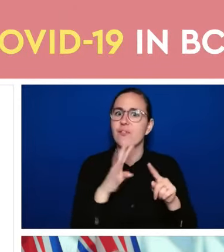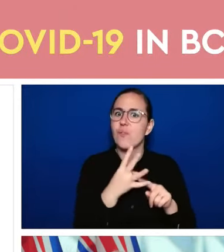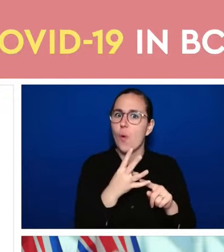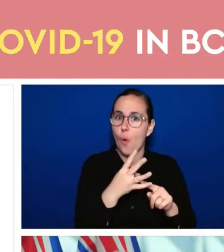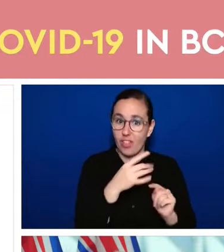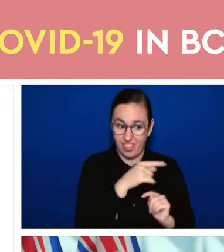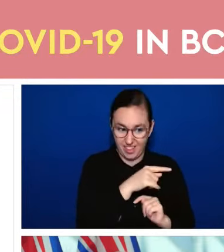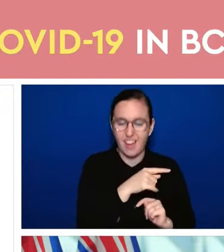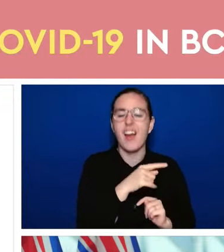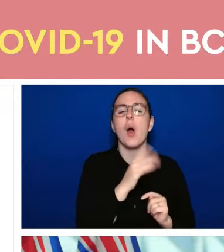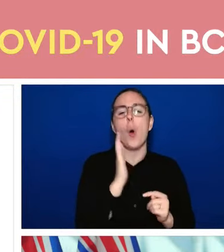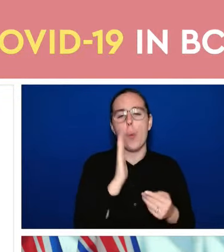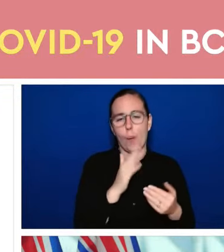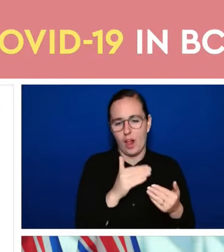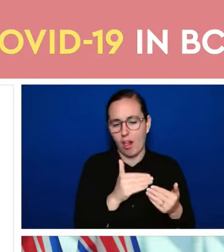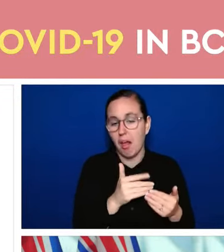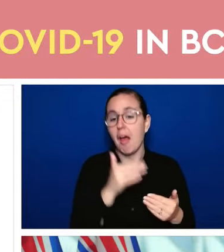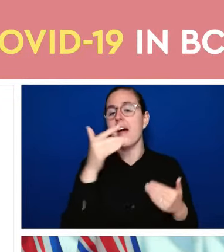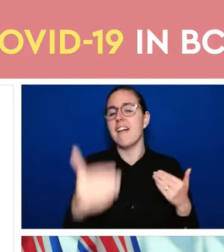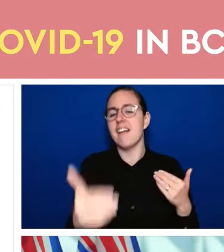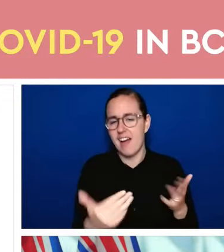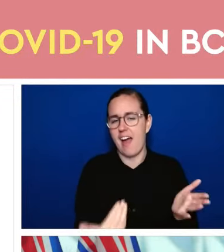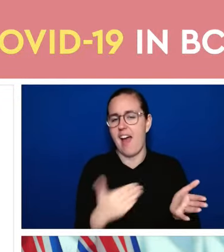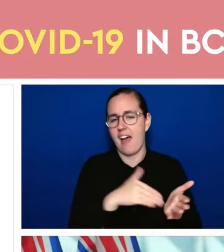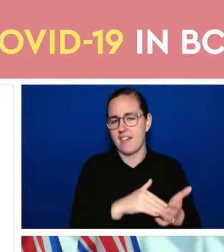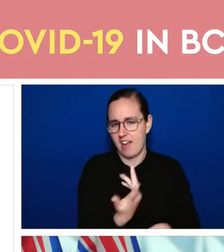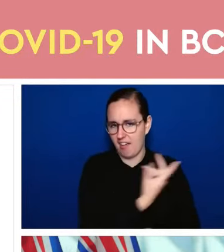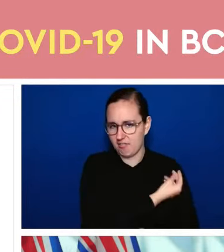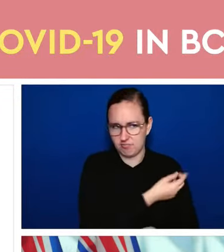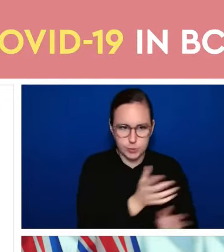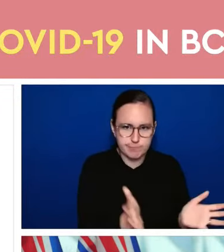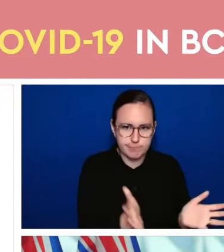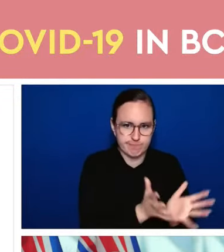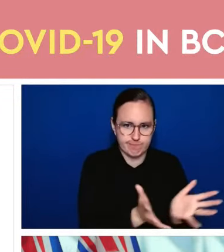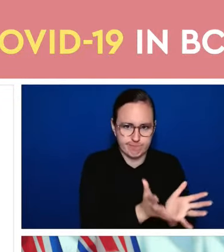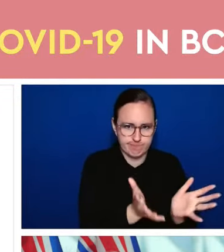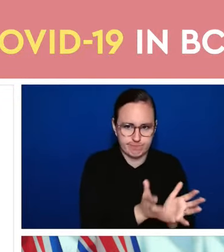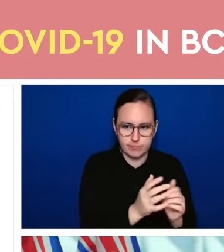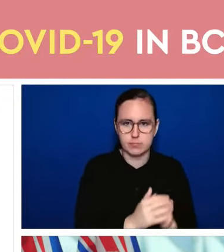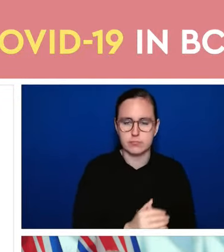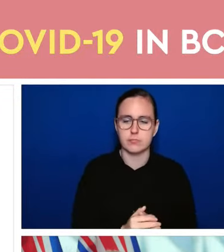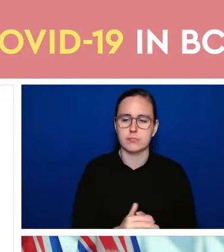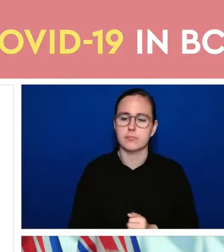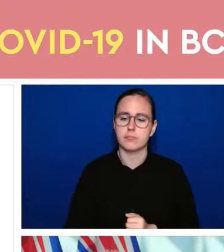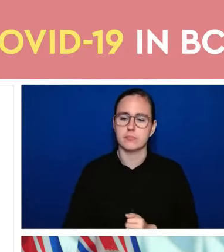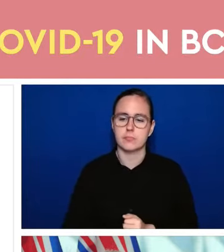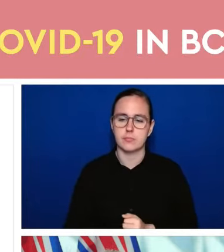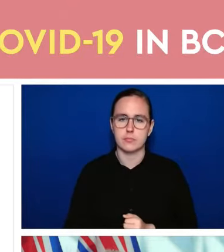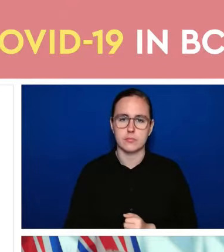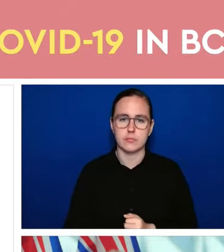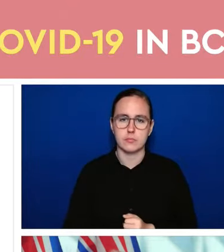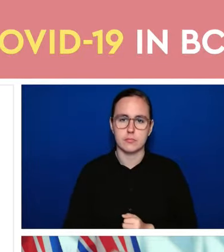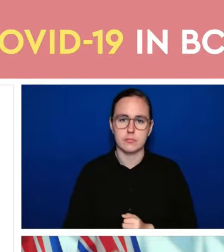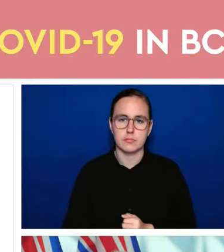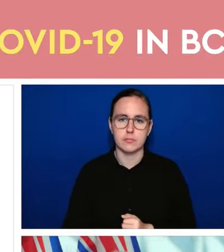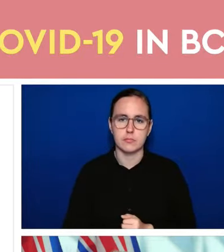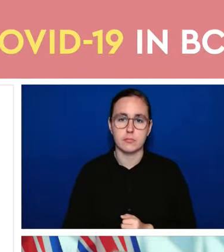watching our hospitalizations and I'll have more to say about that we have a yes yesterday